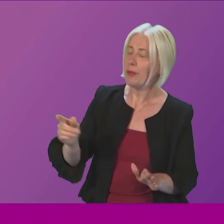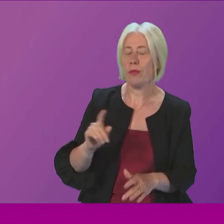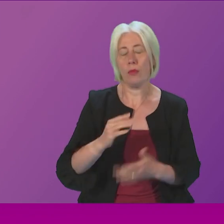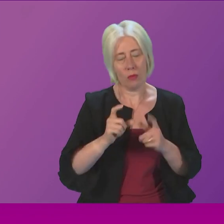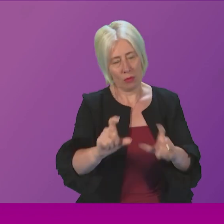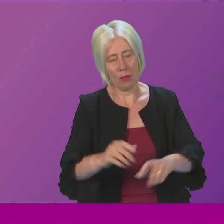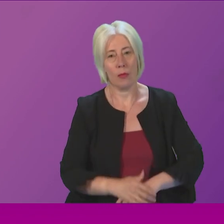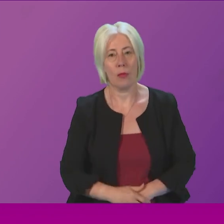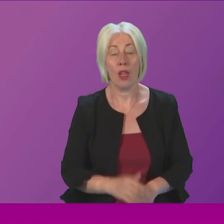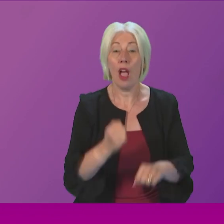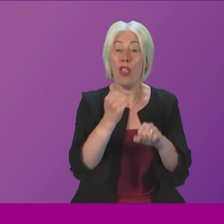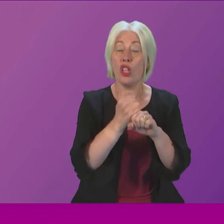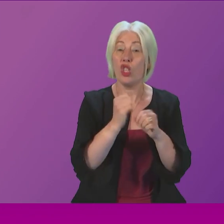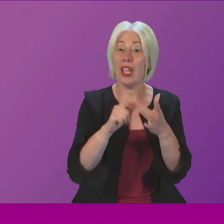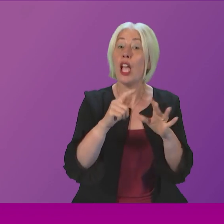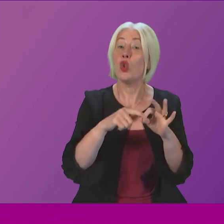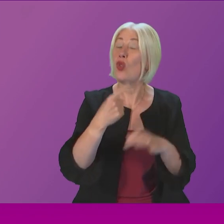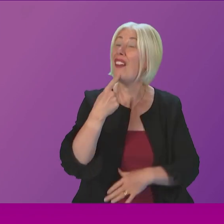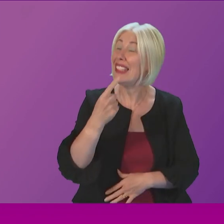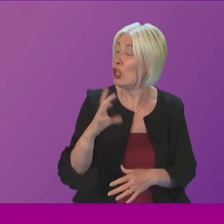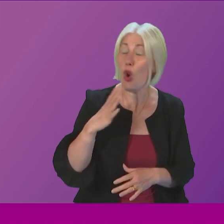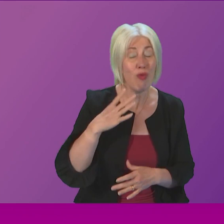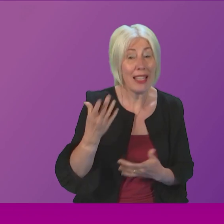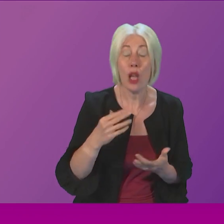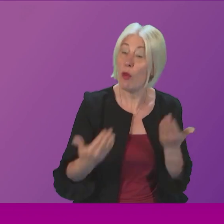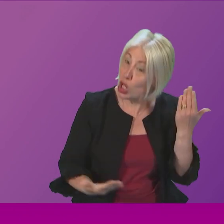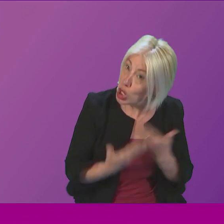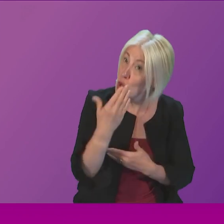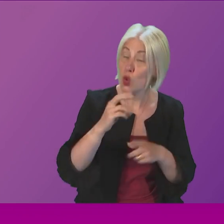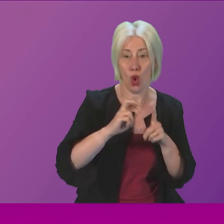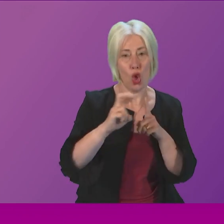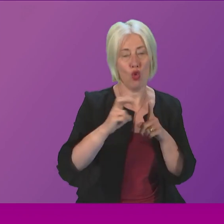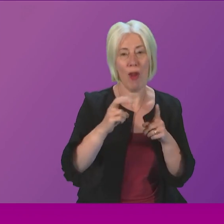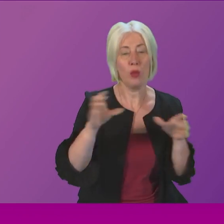On the GIQ, I have already made it clear that we have a new transport team in place, and